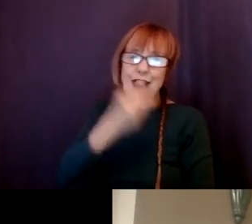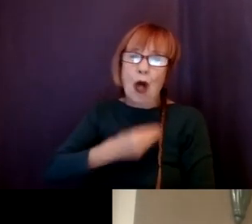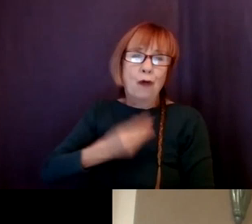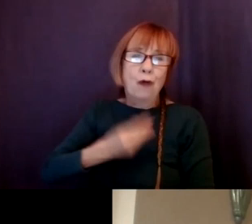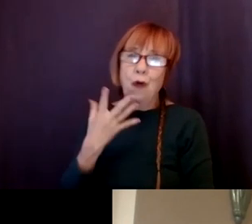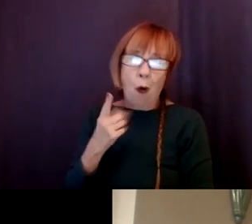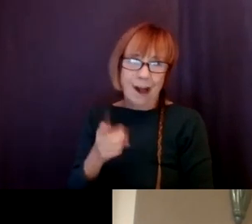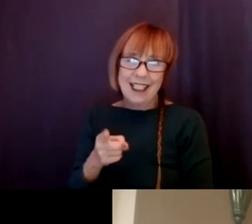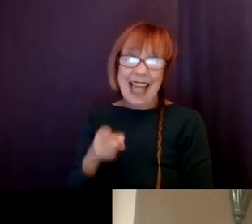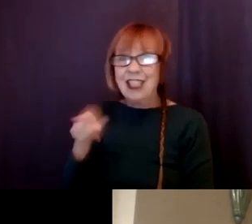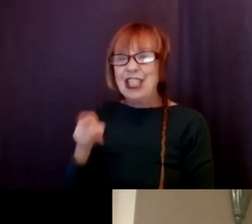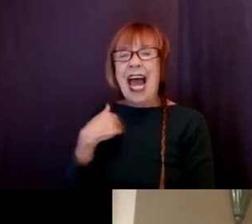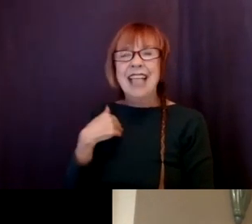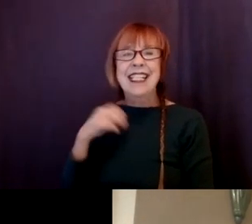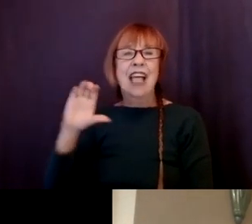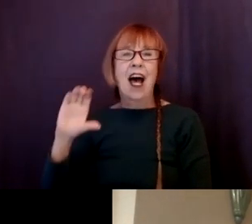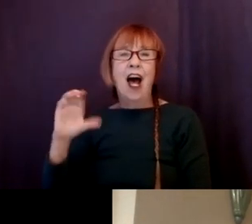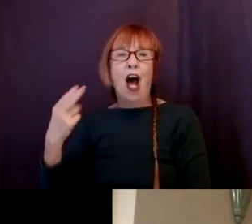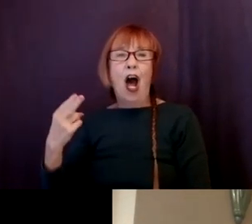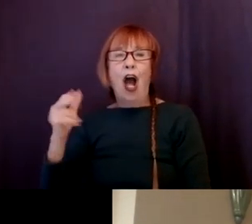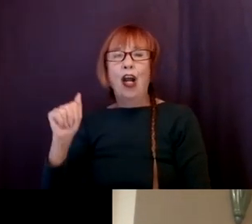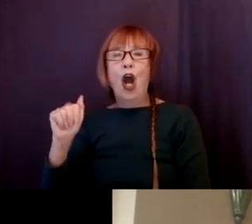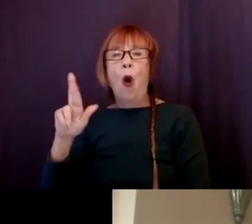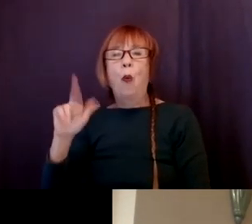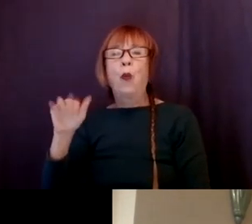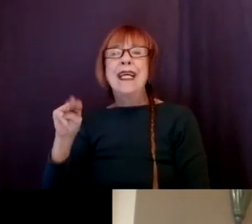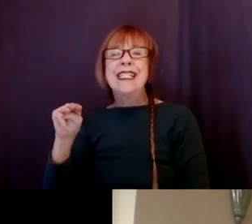I mean, I could see the two of you doing a project together one of these days.